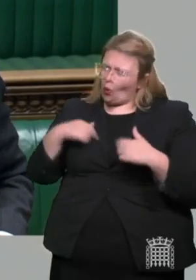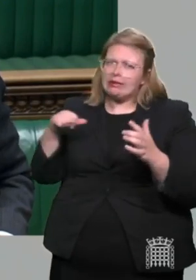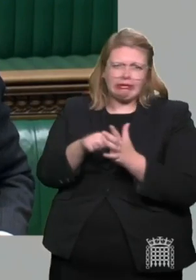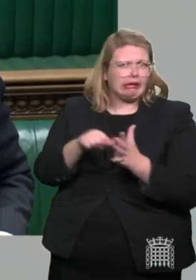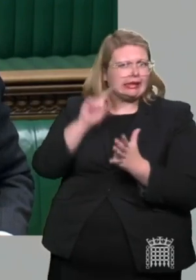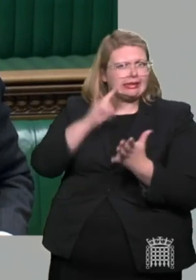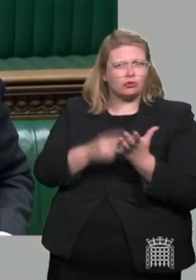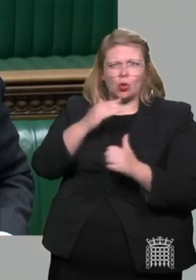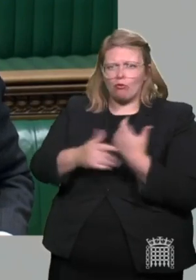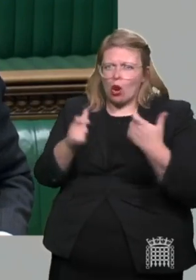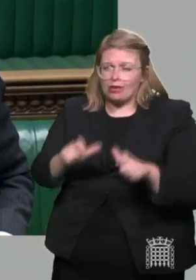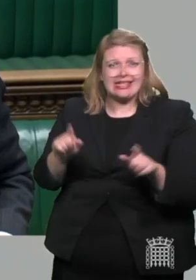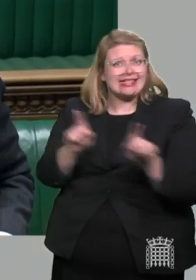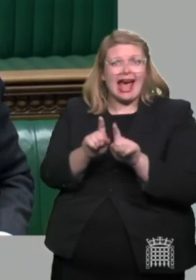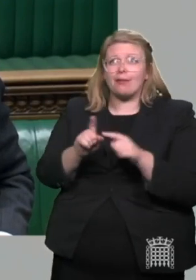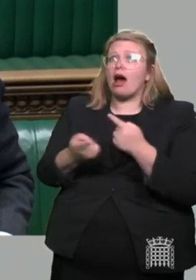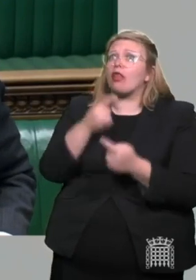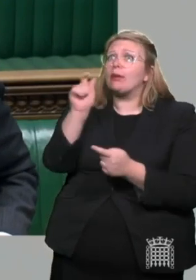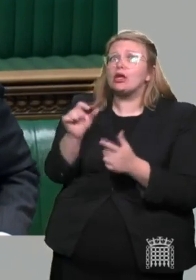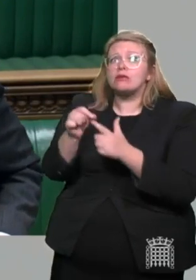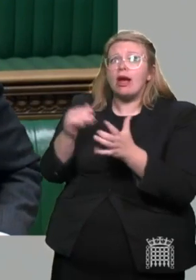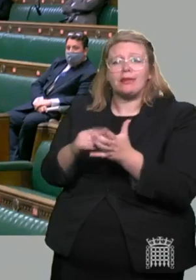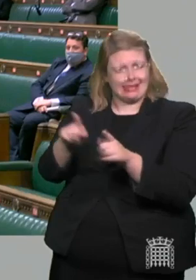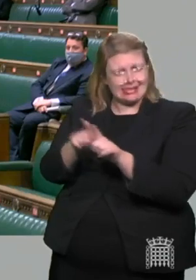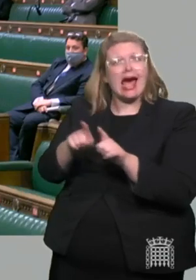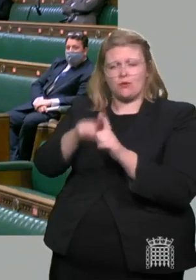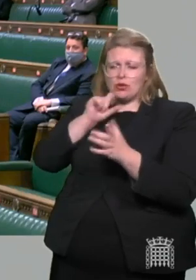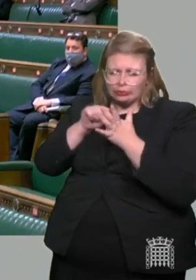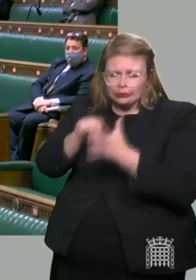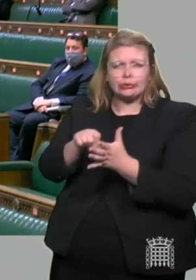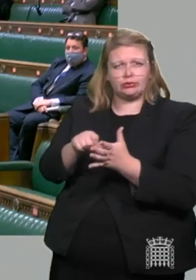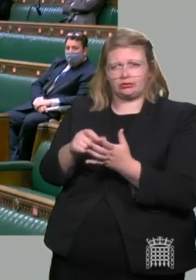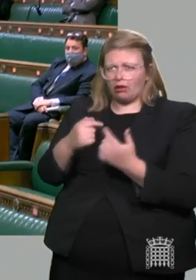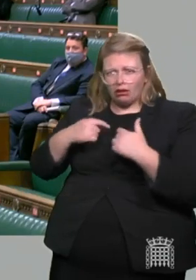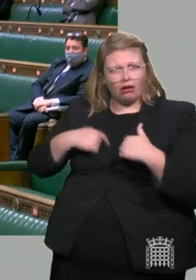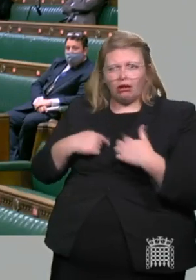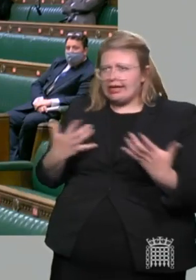as they would be for any Prime Minister, because no one wants to put this country into a lockdown,